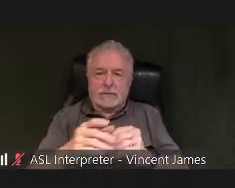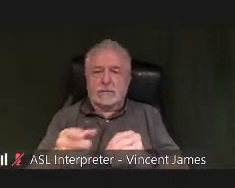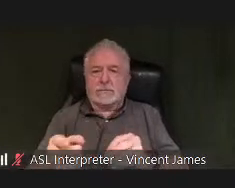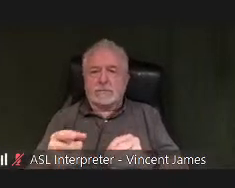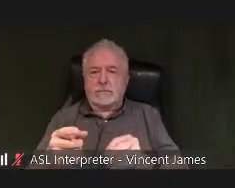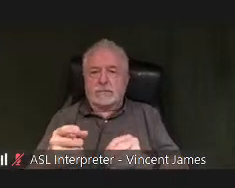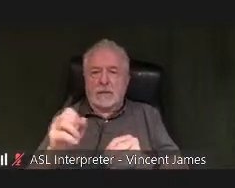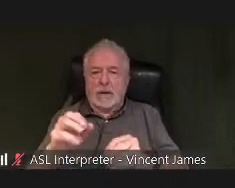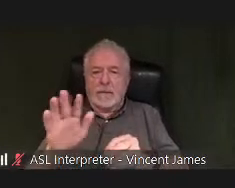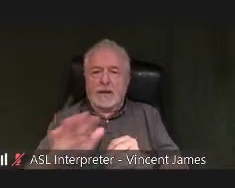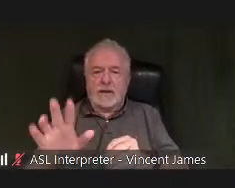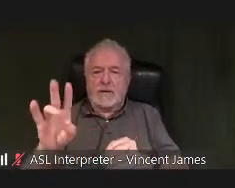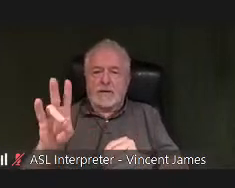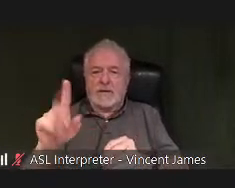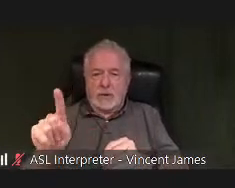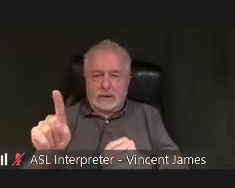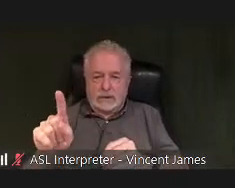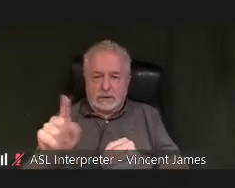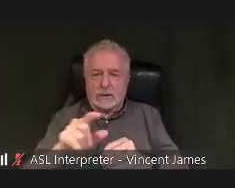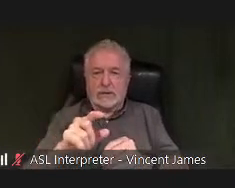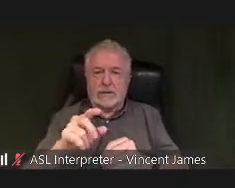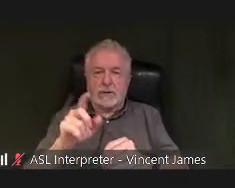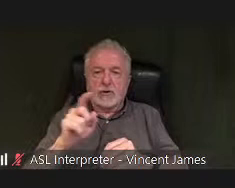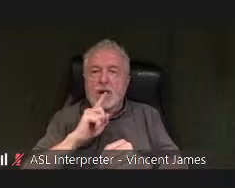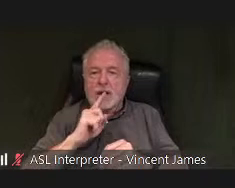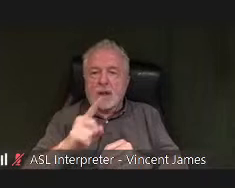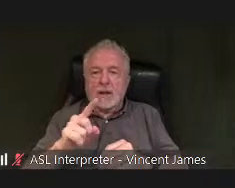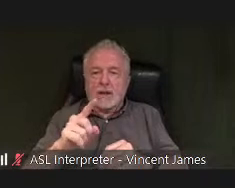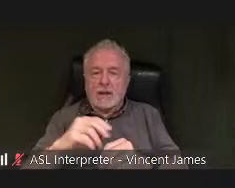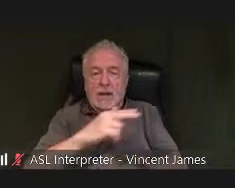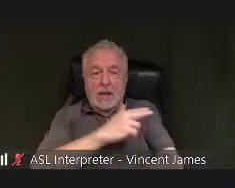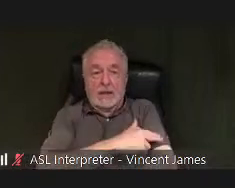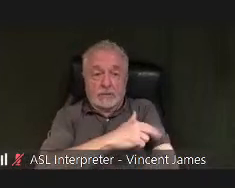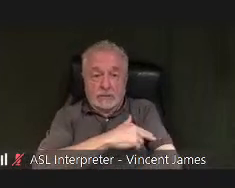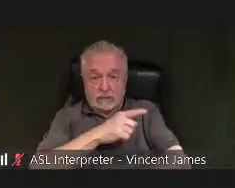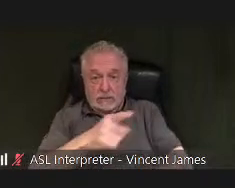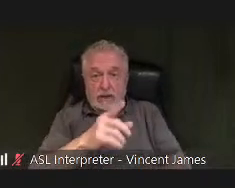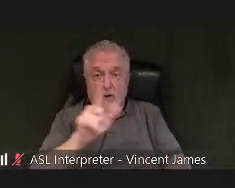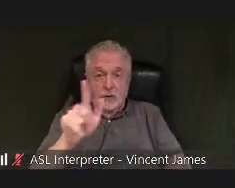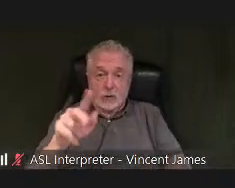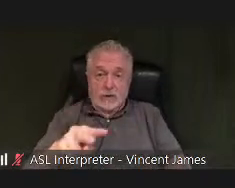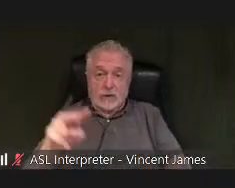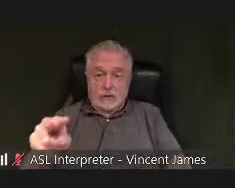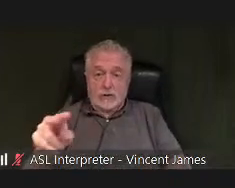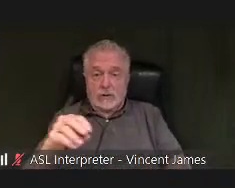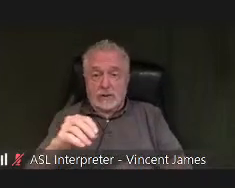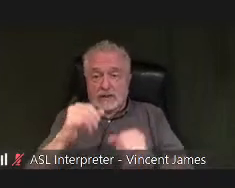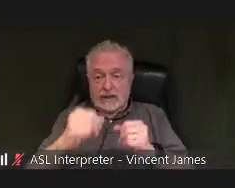or about seventy one actually in the hospitals and twenty two individuals that